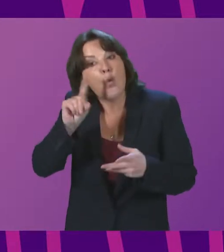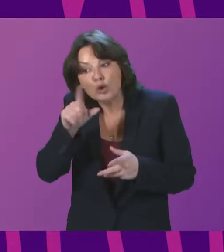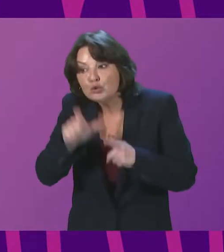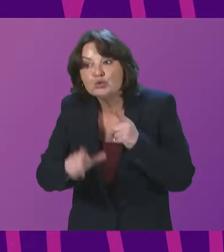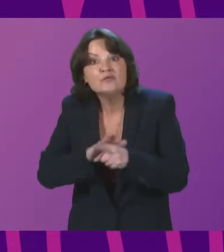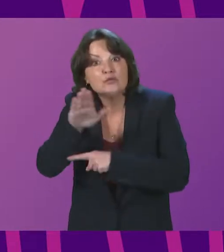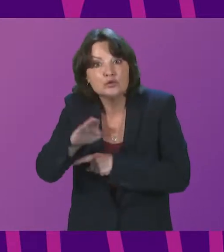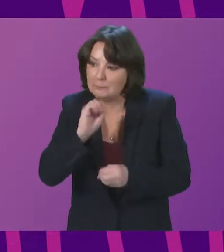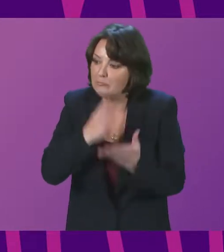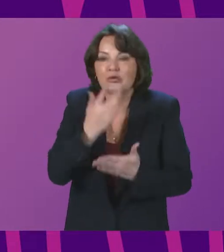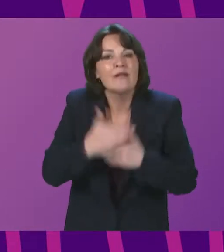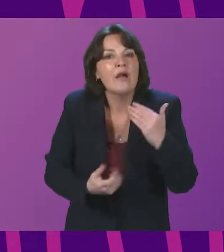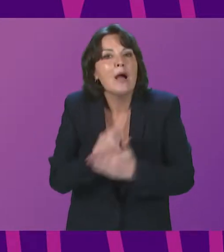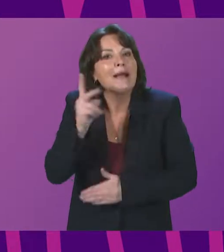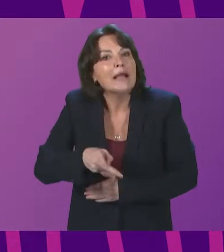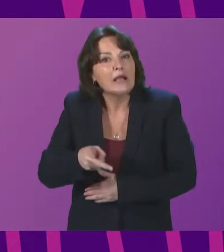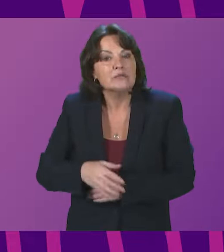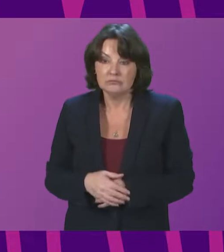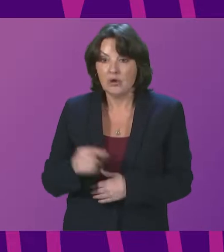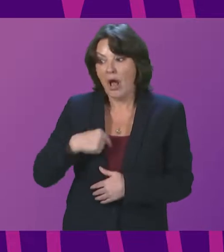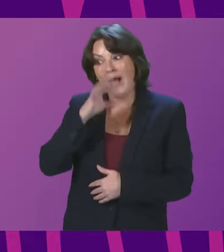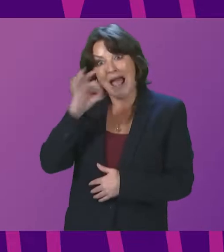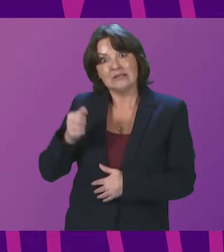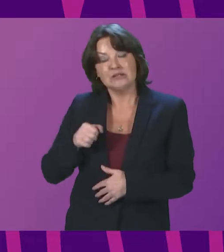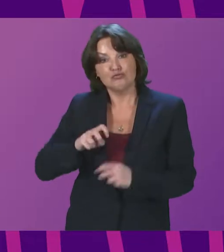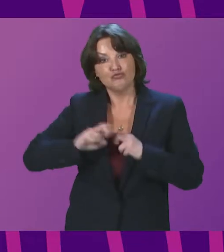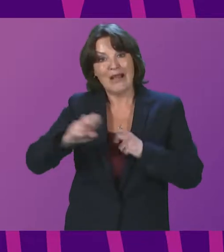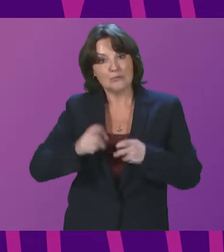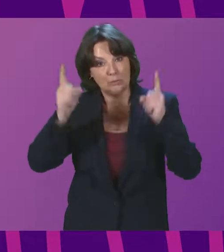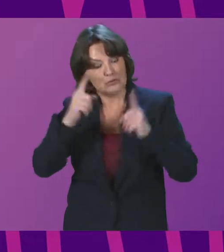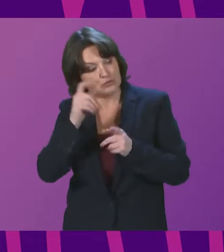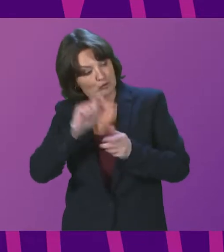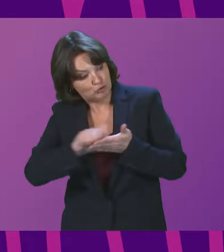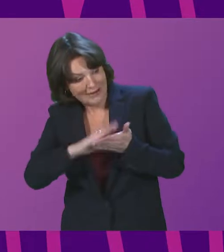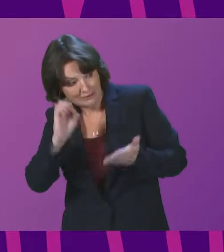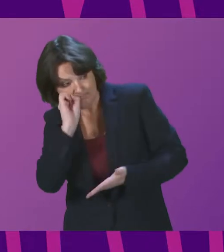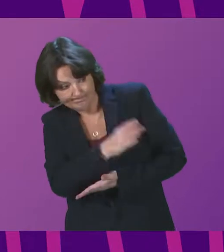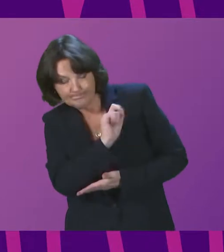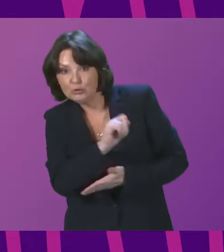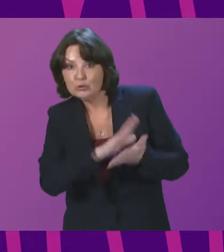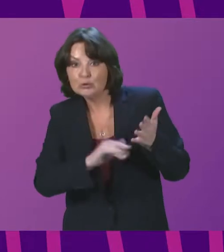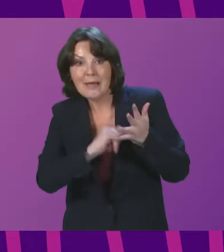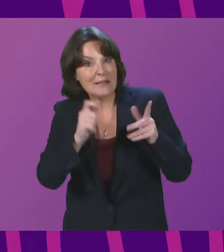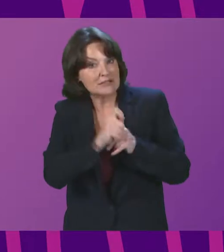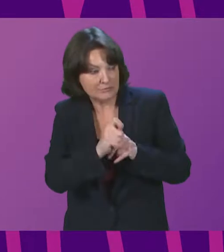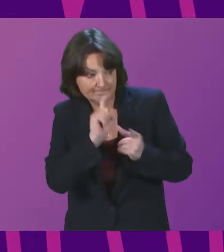I will ask the Minister for Transport to write to the member once we have that information.